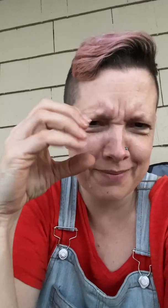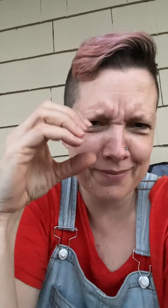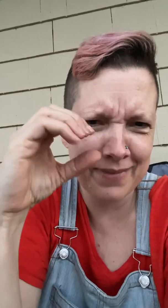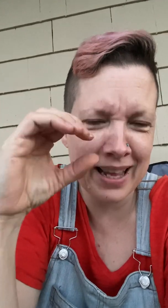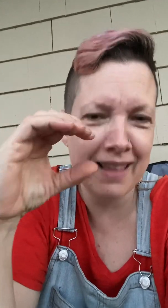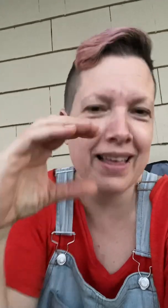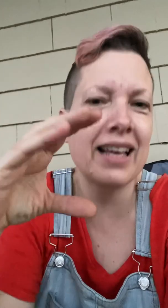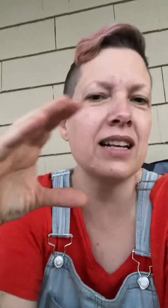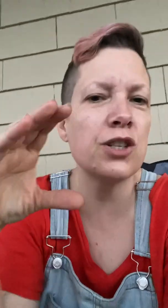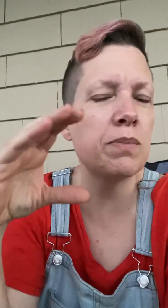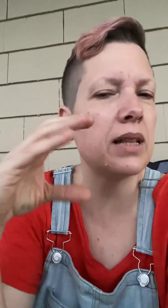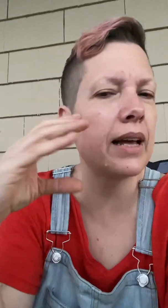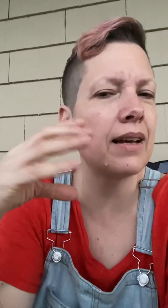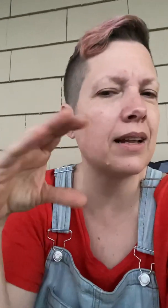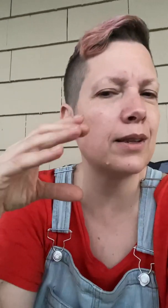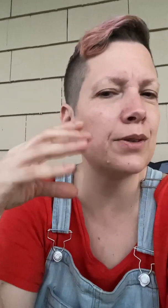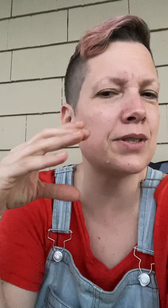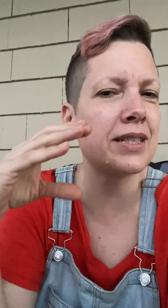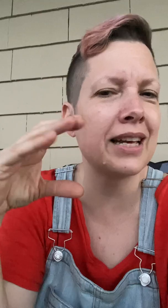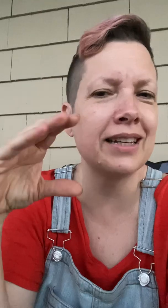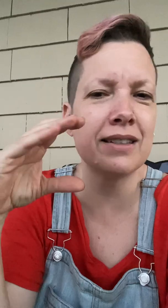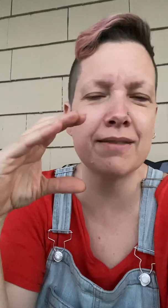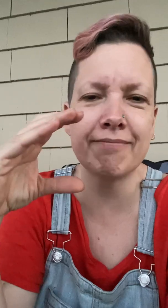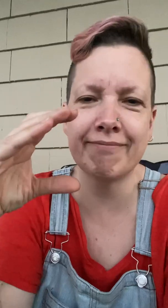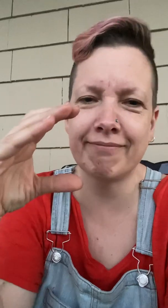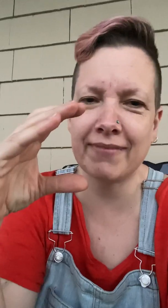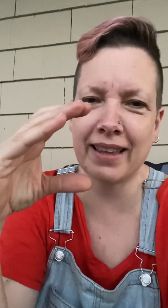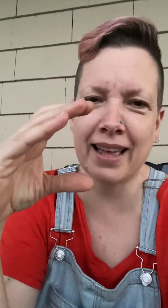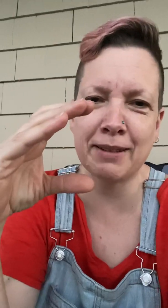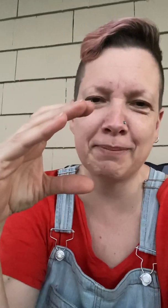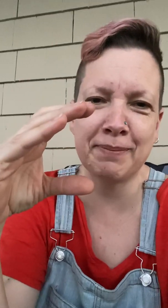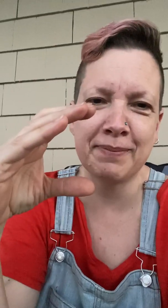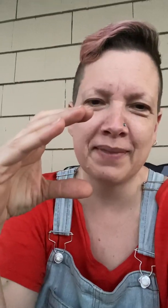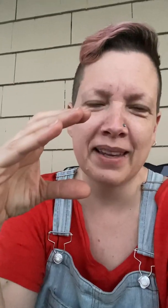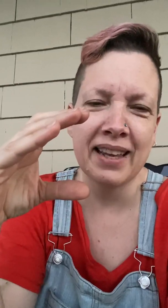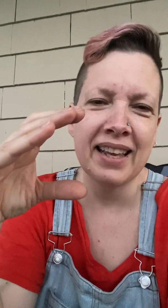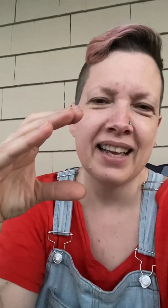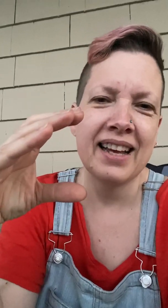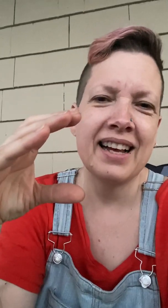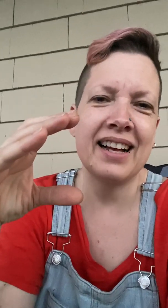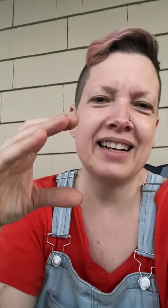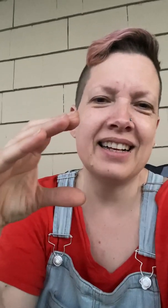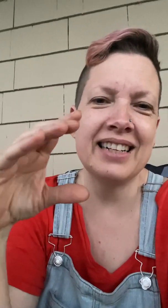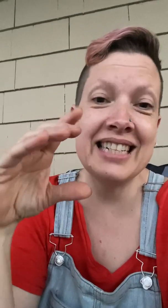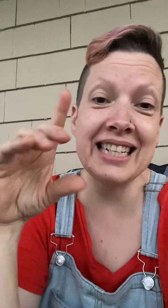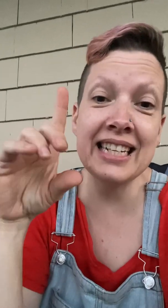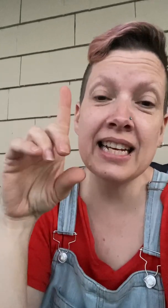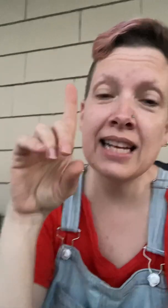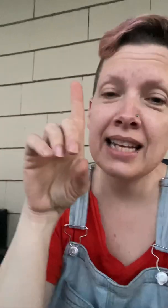anything, it can just be like kind of loose and like that. D